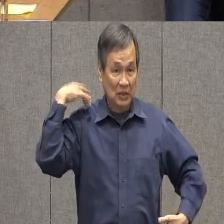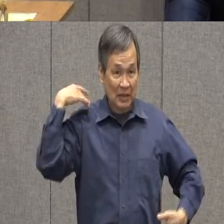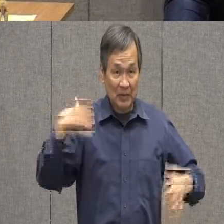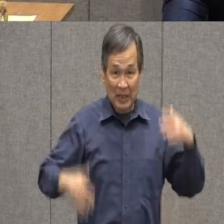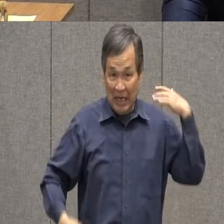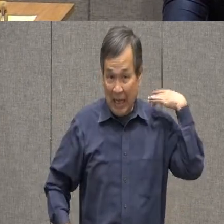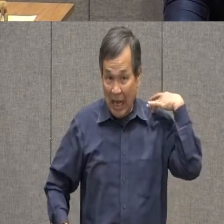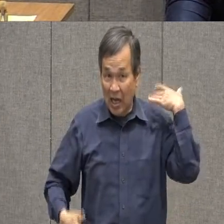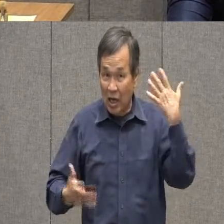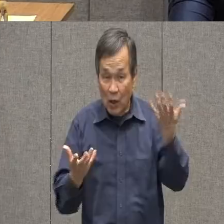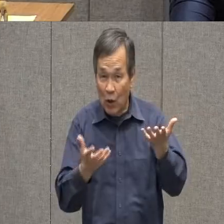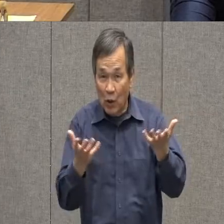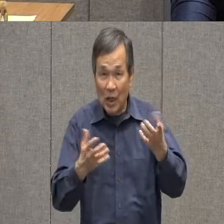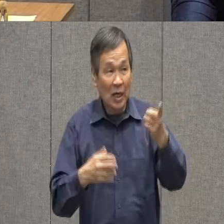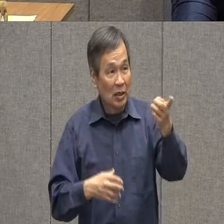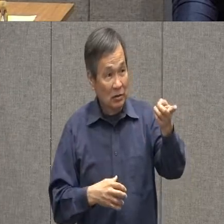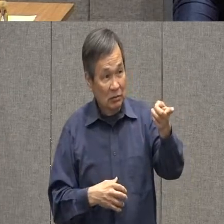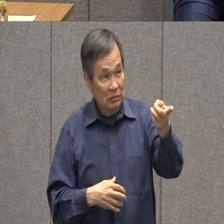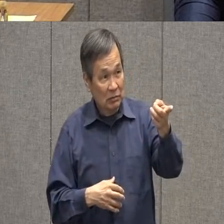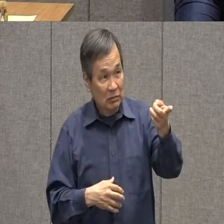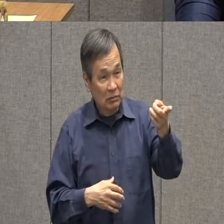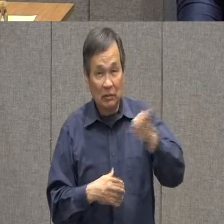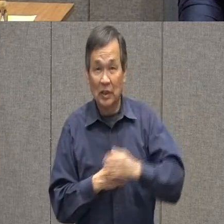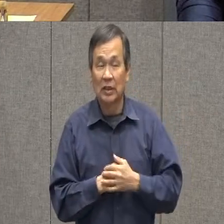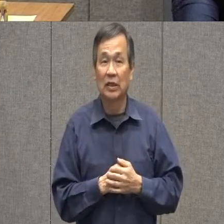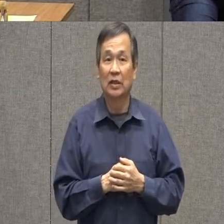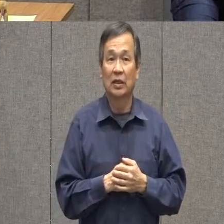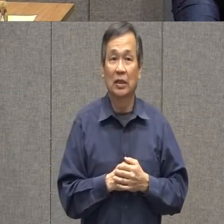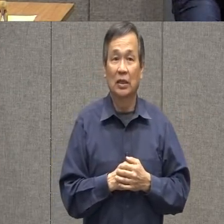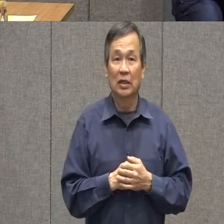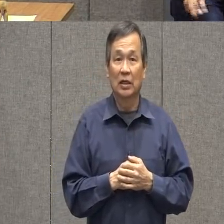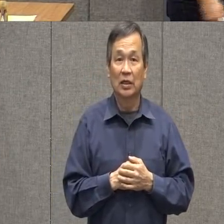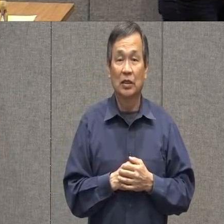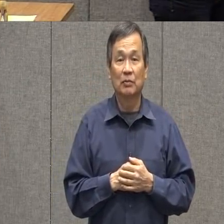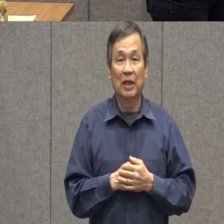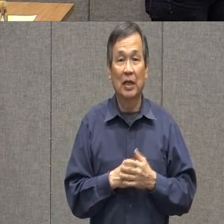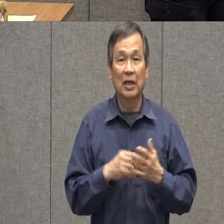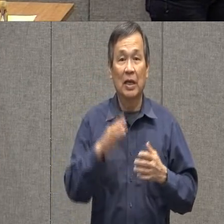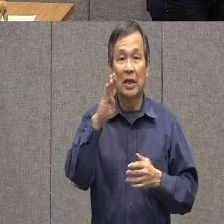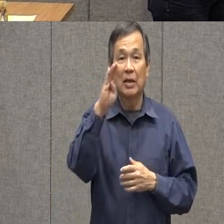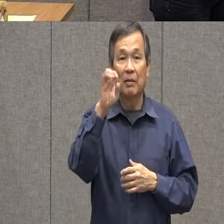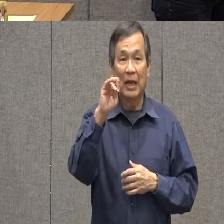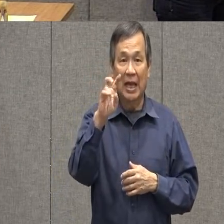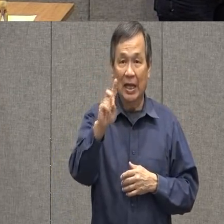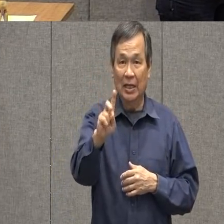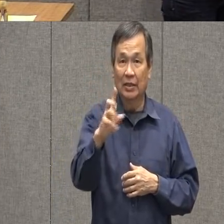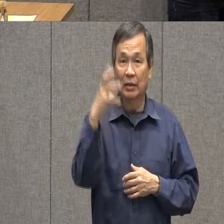You might have a toe sticking up. There you go. You might have a bend somewhere. What a beautiful ballerina.